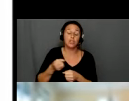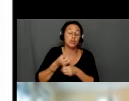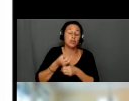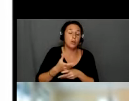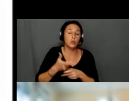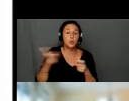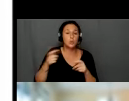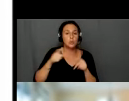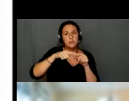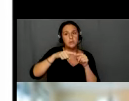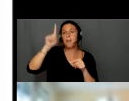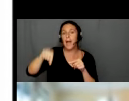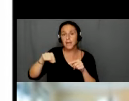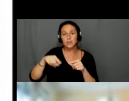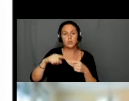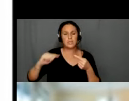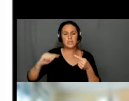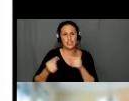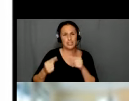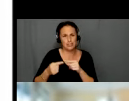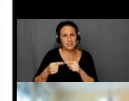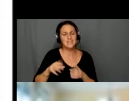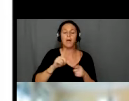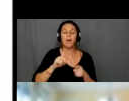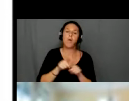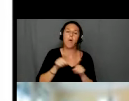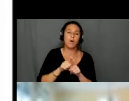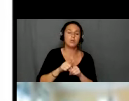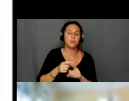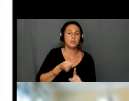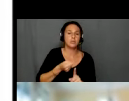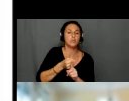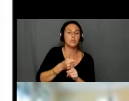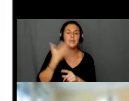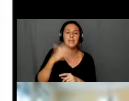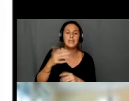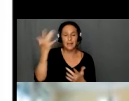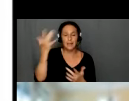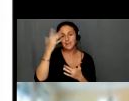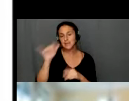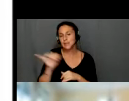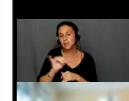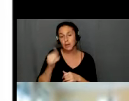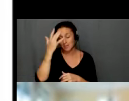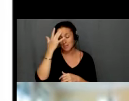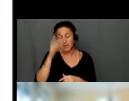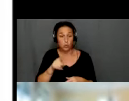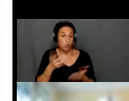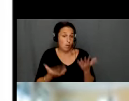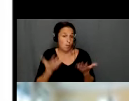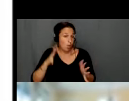to ergonomic injuries. but it also really contributes to heat illness because, as you probably all know, a huge factor,